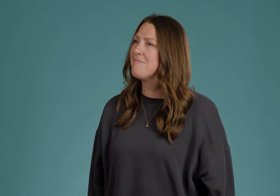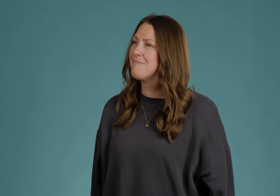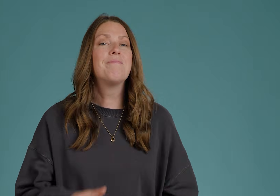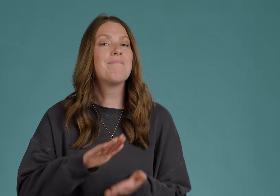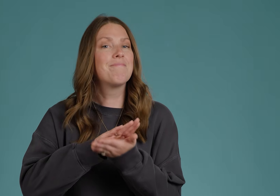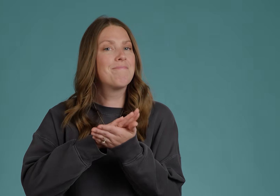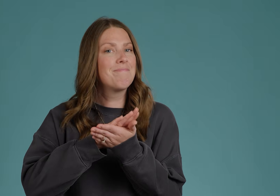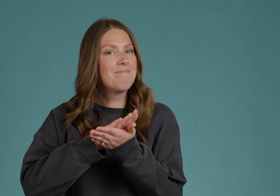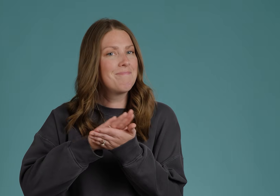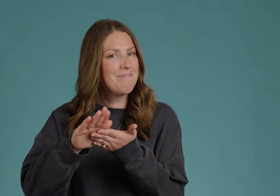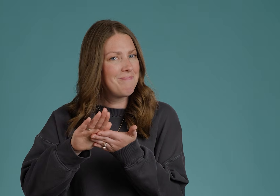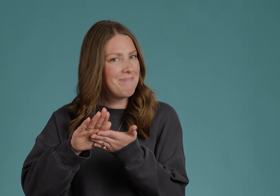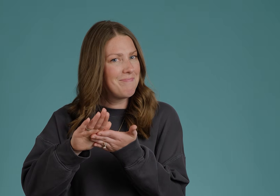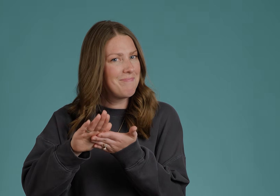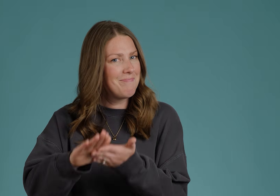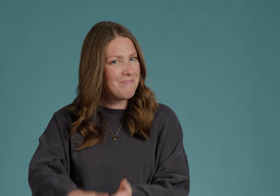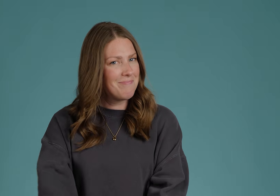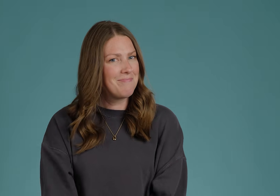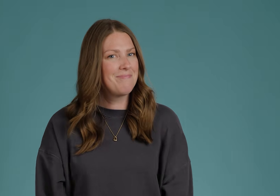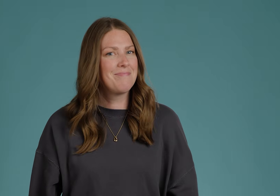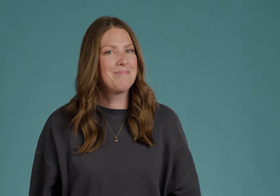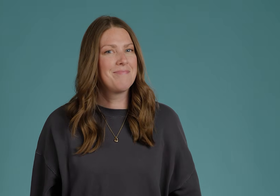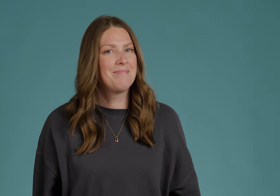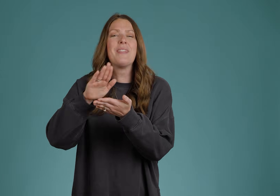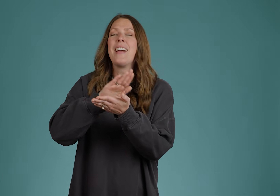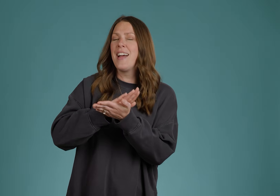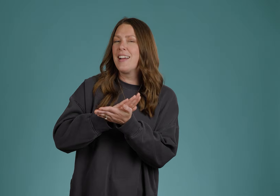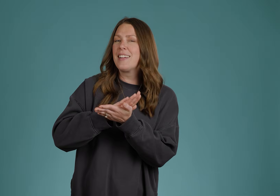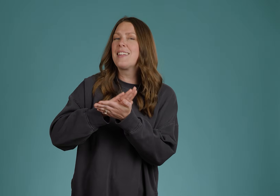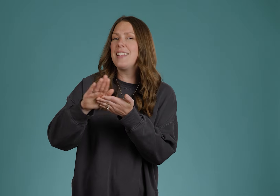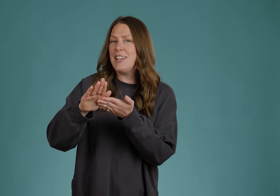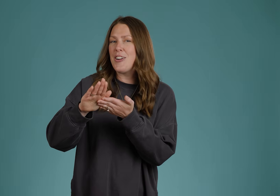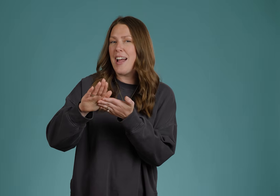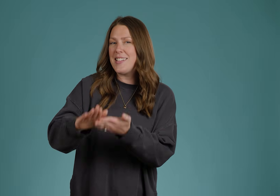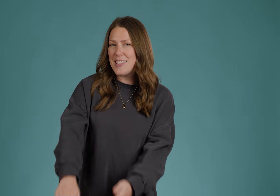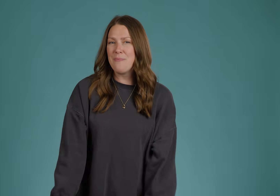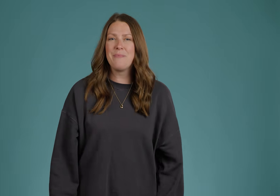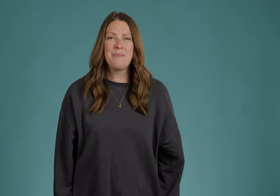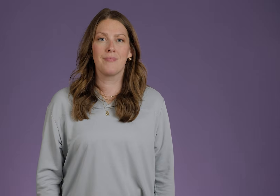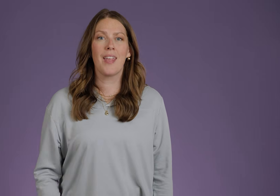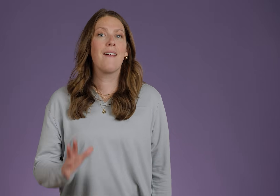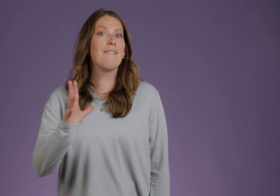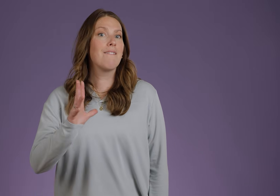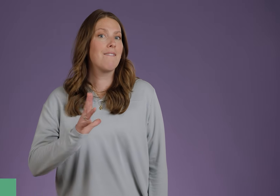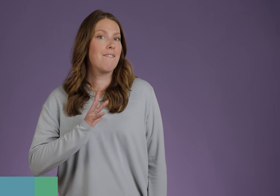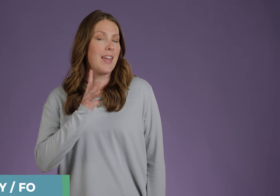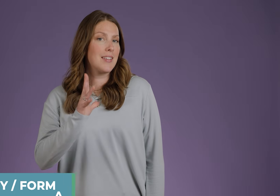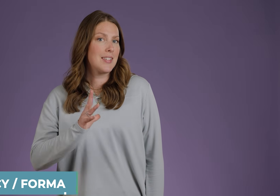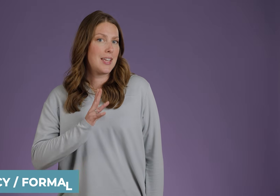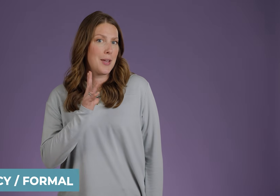And now it is nice and clean. Clean or nice, Fancy.